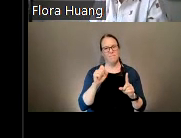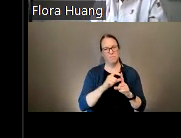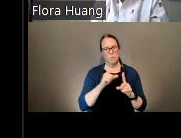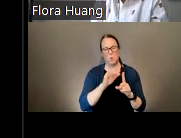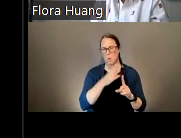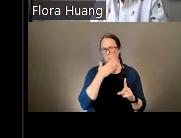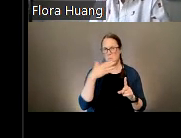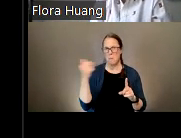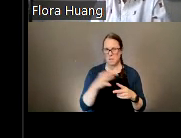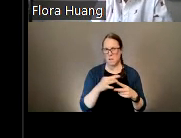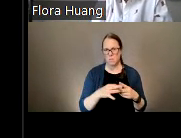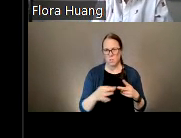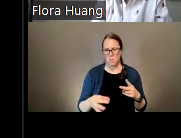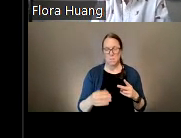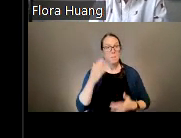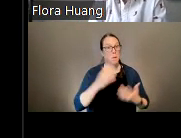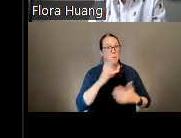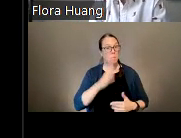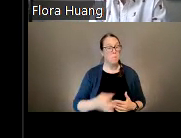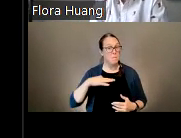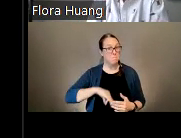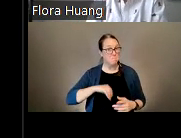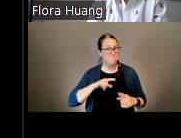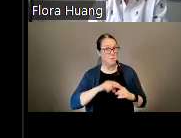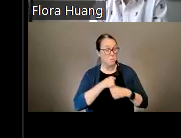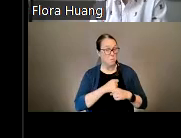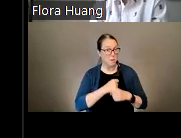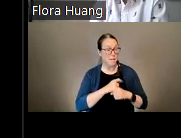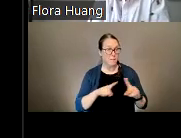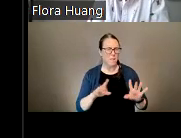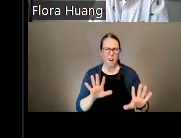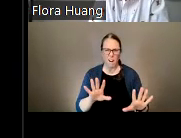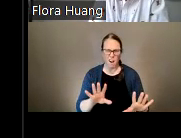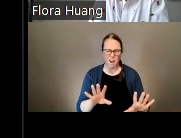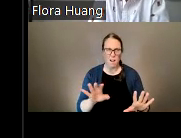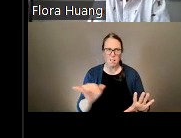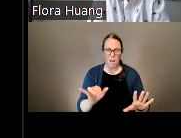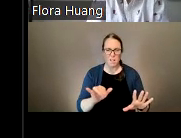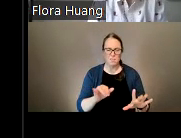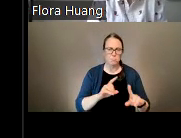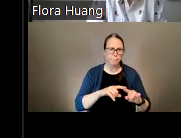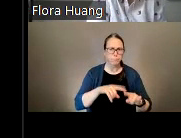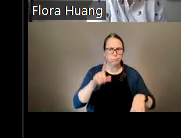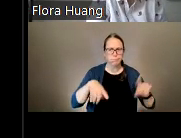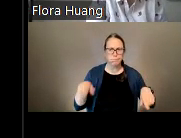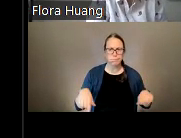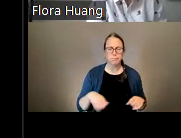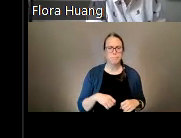It might be helpful to create, you know, different, like we said, you know, like different variations. And so if someone would like to read it